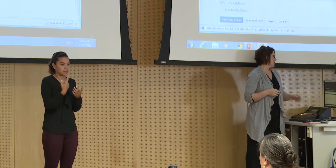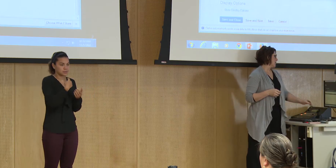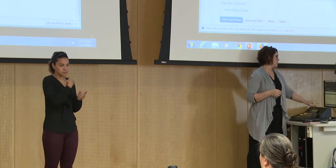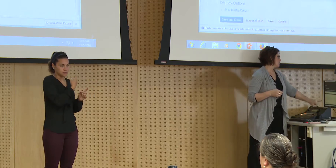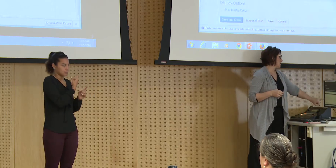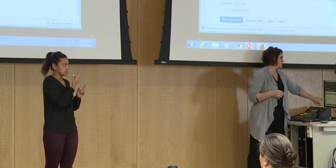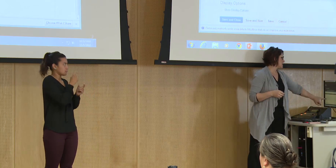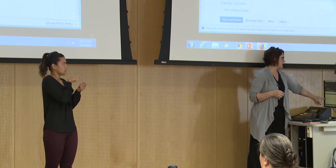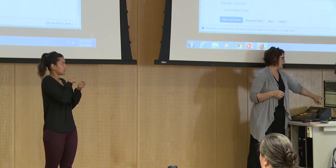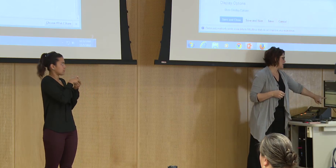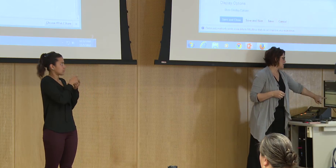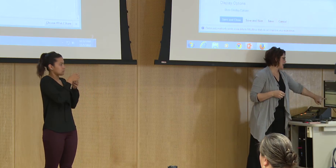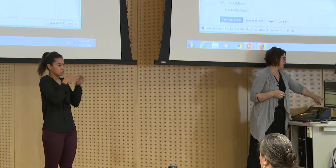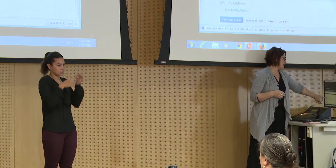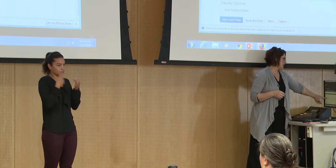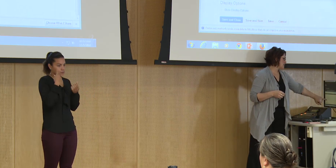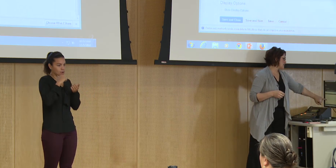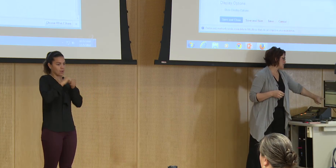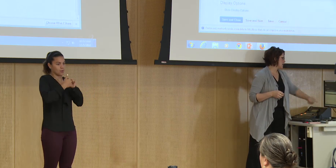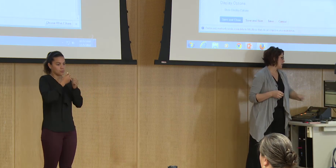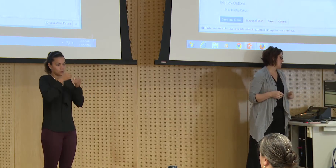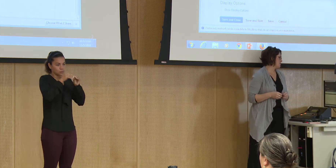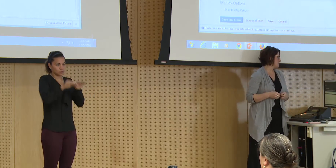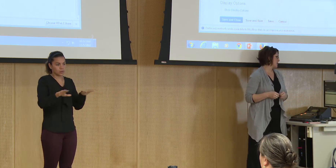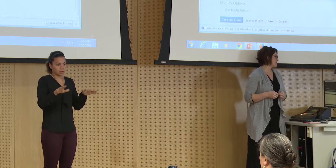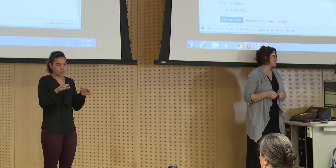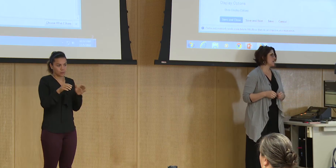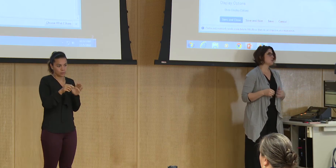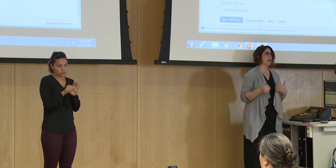You'll notice that in that case, if, say, you have